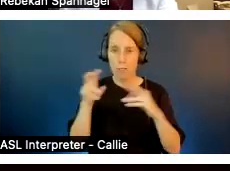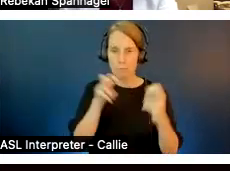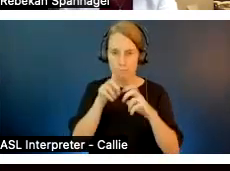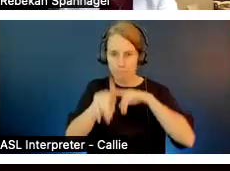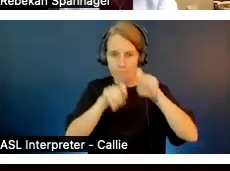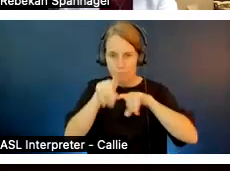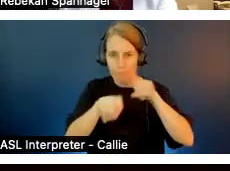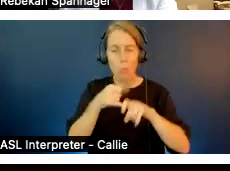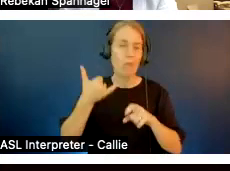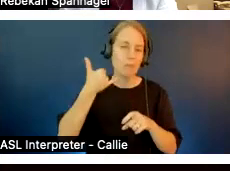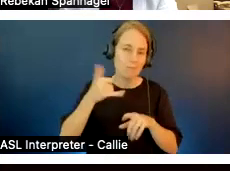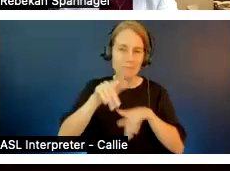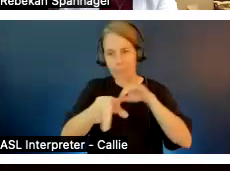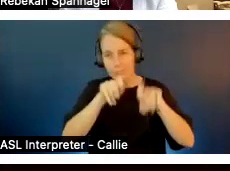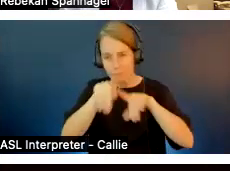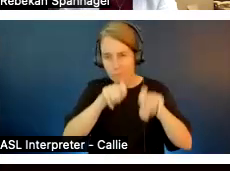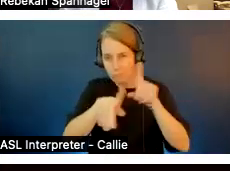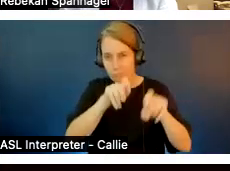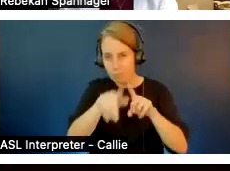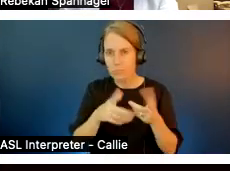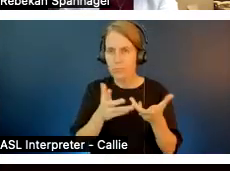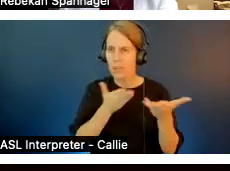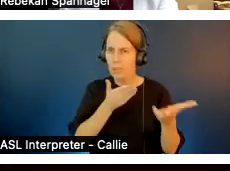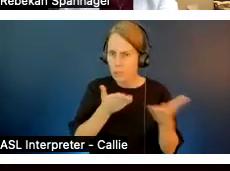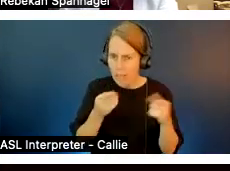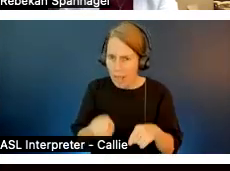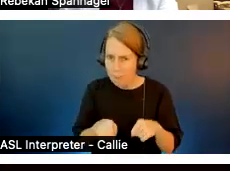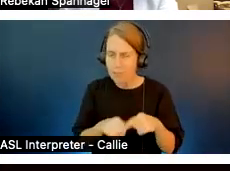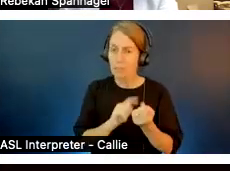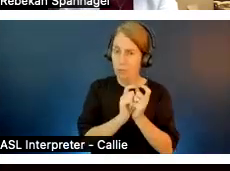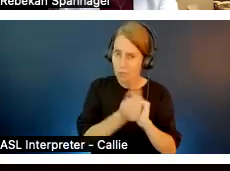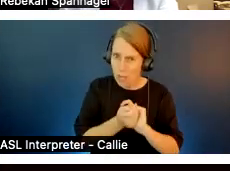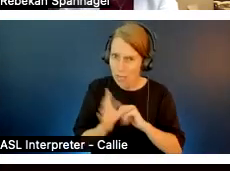needed what the change was and why you're fighting it and they're also going to ask the agency to